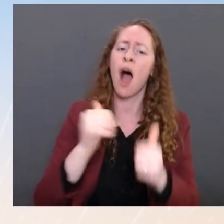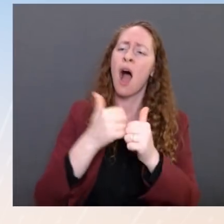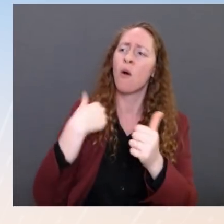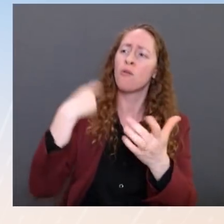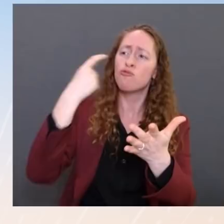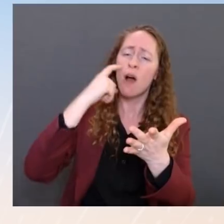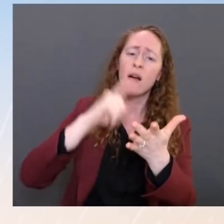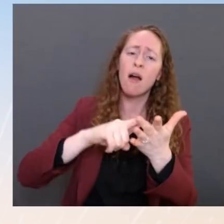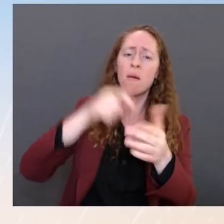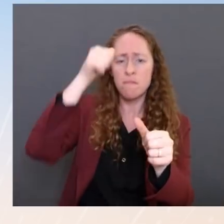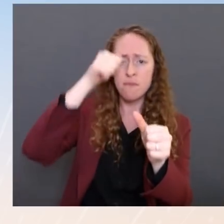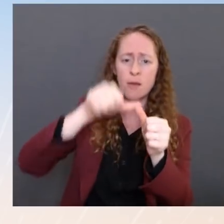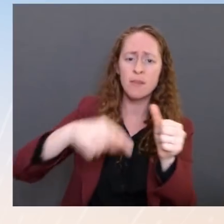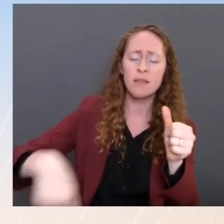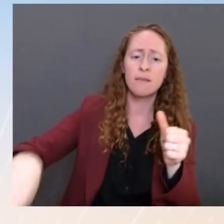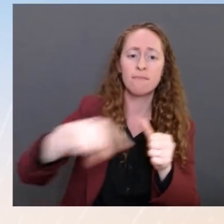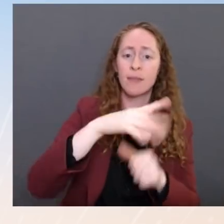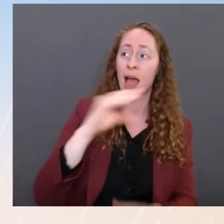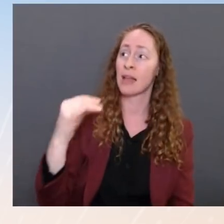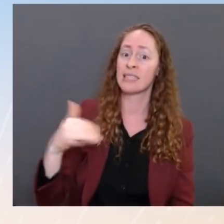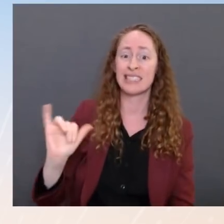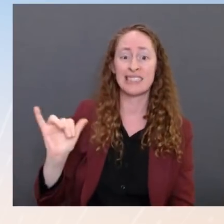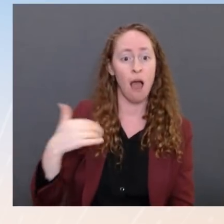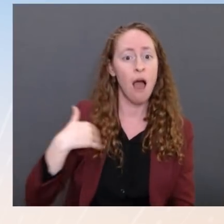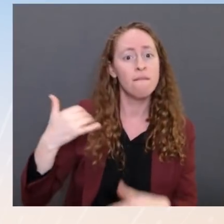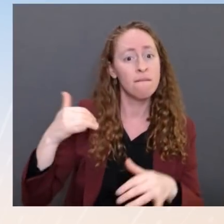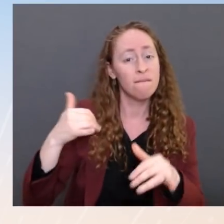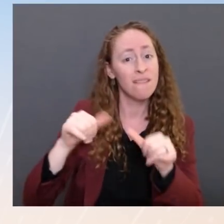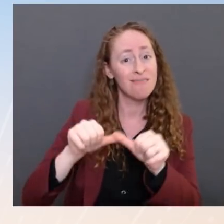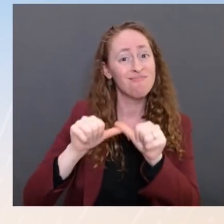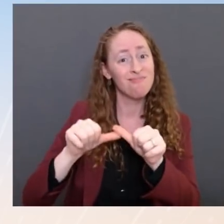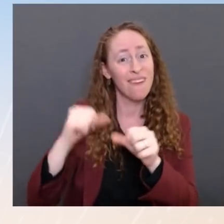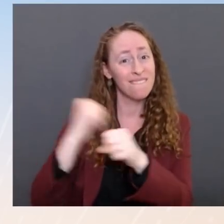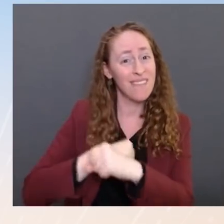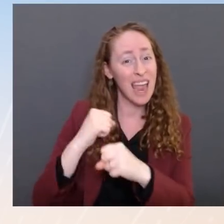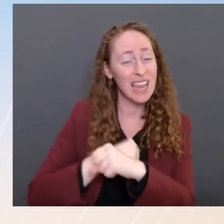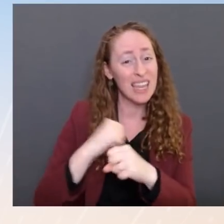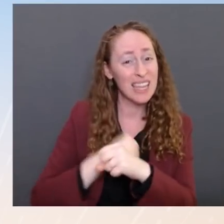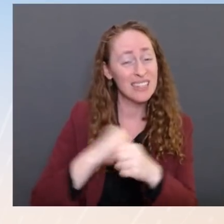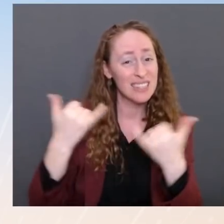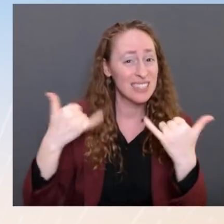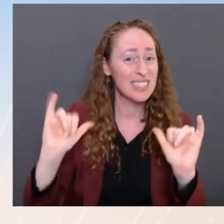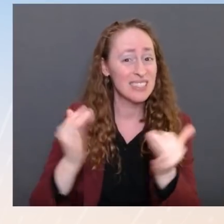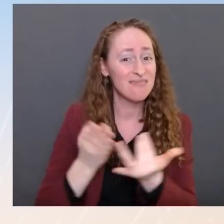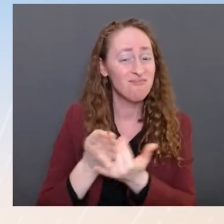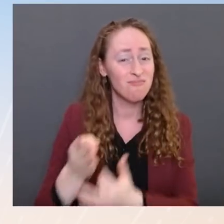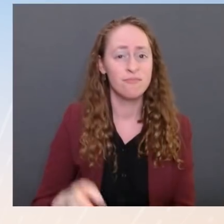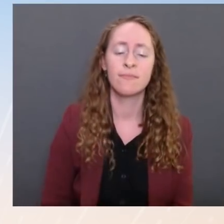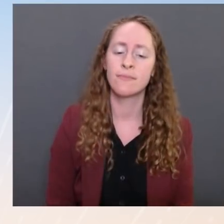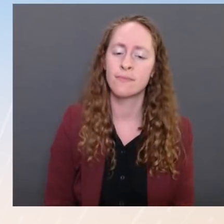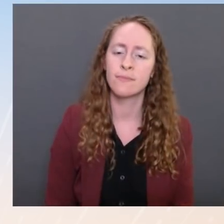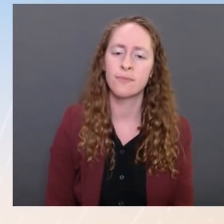The Press: So on this day, 1 million American lives lost, an unimaginable figure. Only two-plus years ago at 400,000 lives lost,